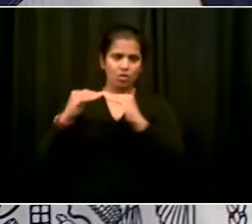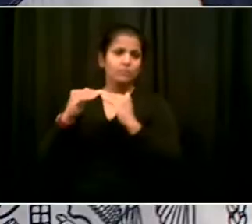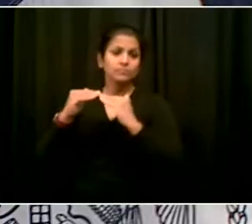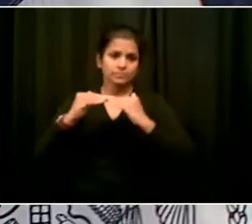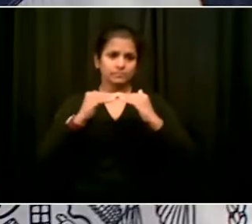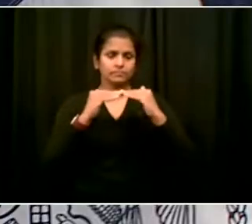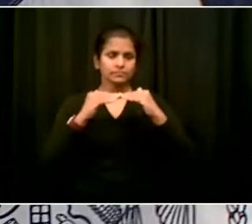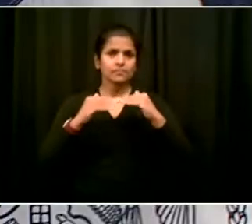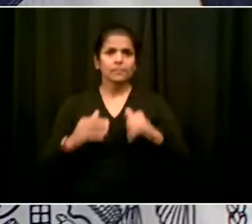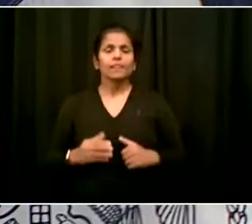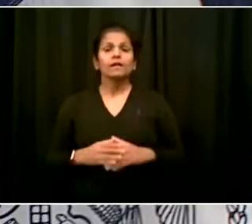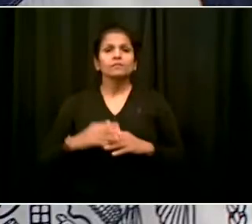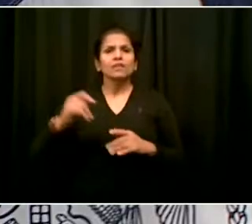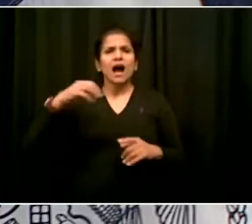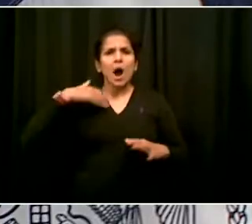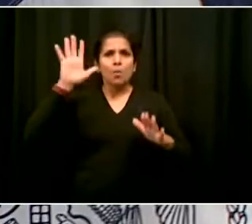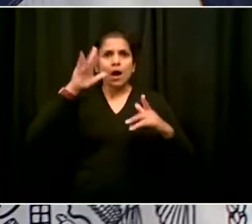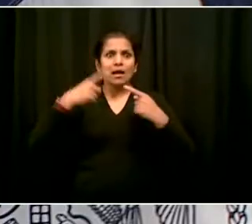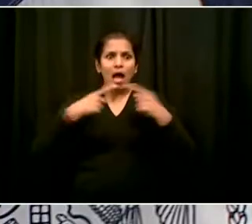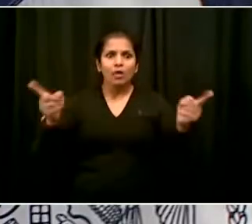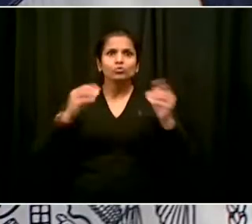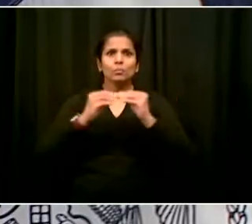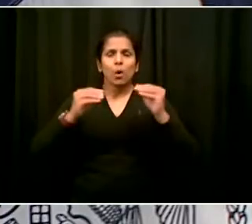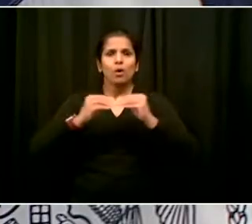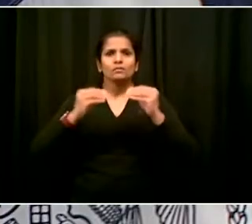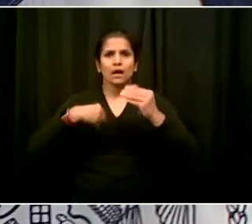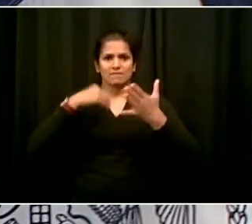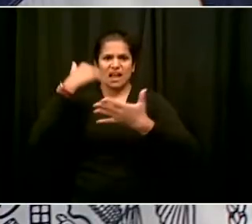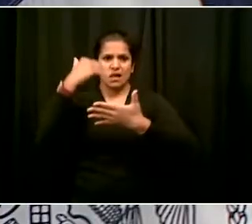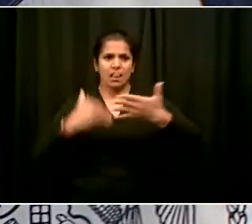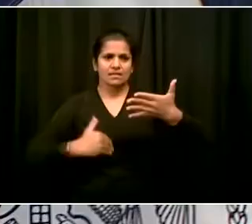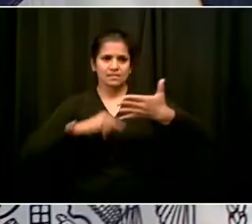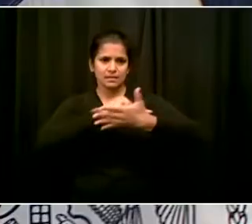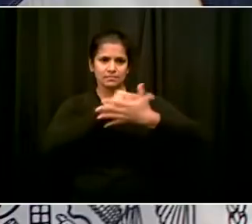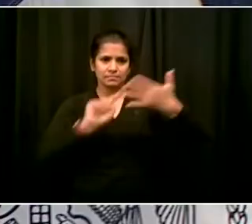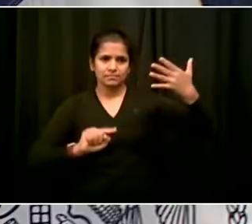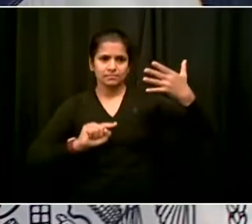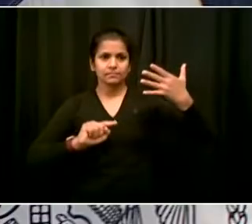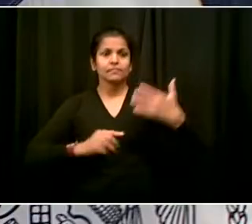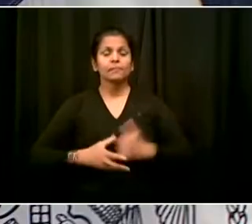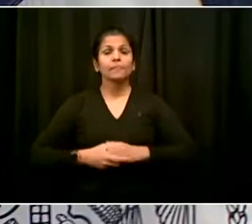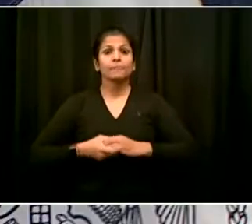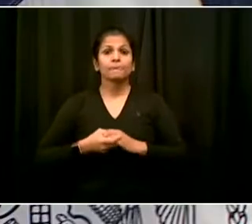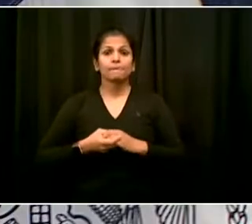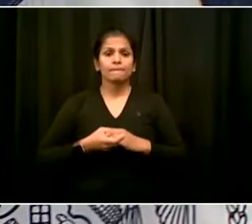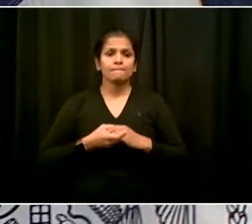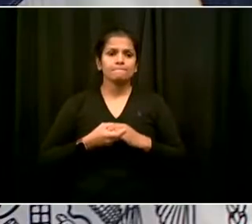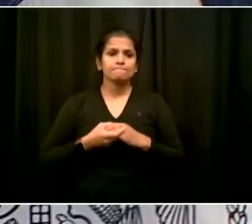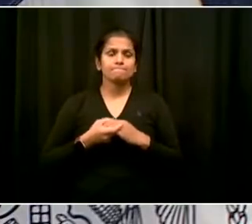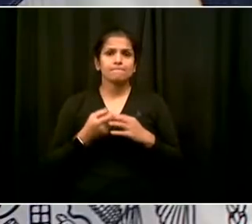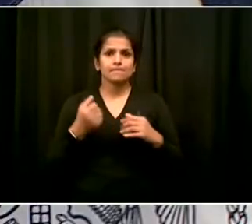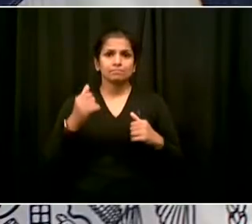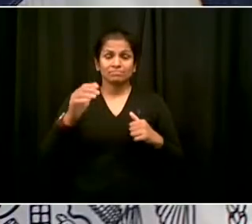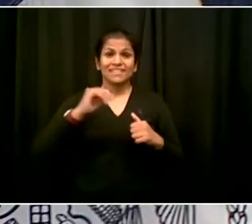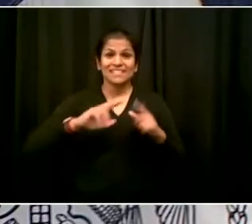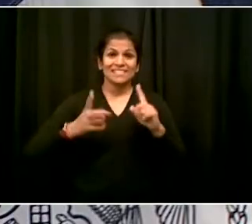SO WE WILL FOLLOW THE E PRIORITY SCHEMA THAT THE FEDERAL GOVERNMENT, STATE, LOCAL GOVERNMENTS ARE PUTTING GTOETETHER. . D ANMAKE SURE WE ALWAYS FOCUSING ON ADDRESSING'S DISPARITY BUT CERTAINLY ARE